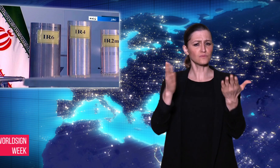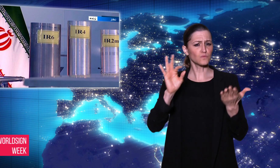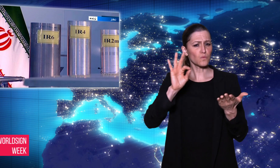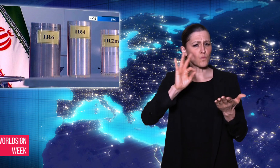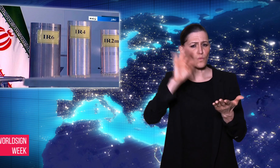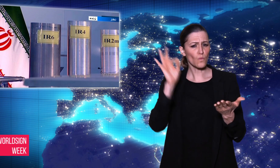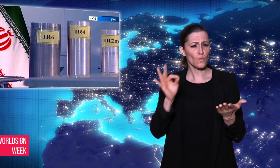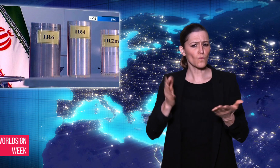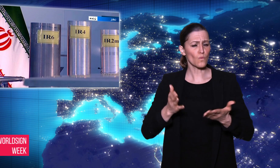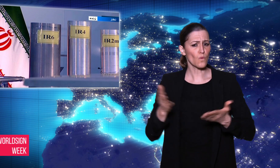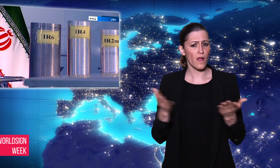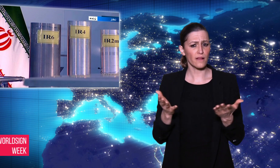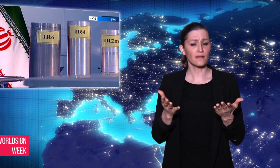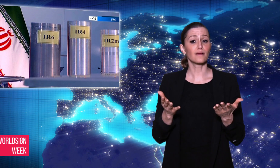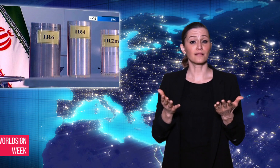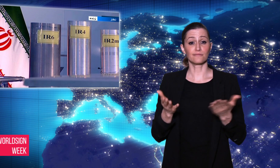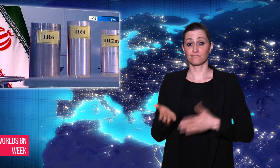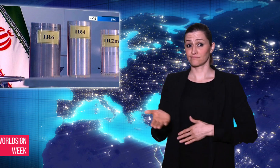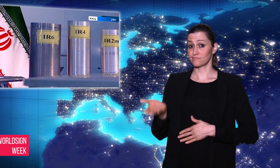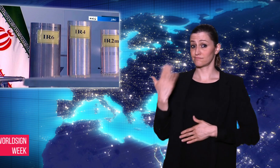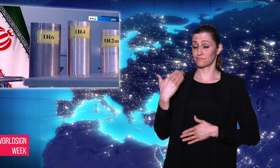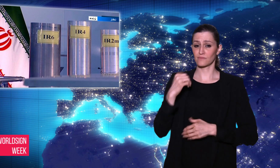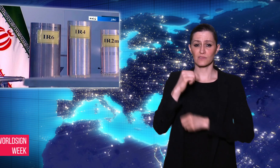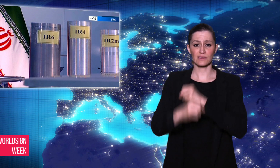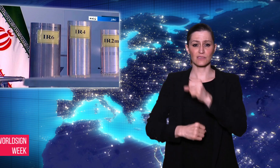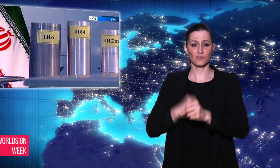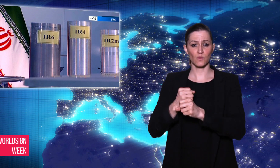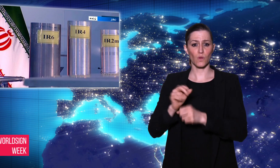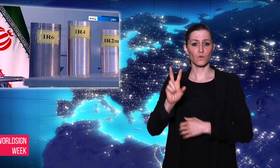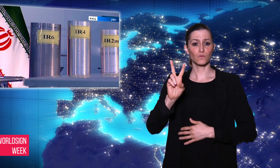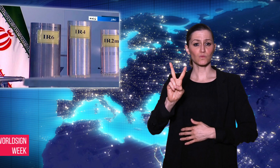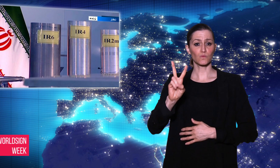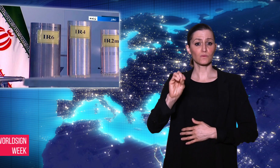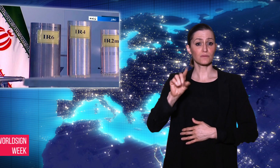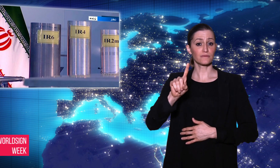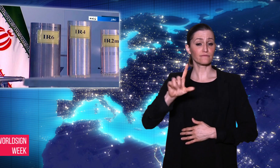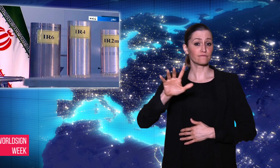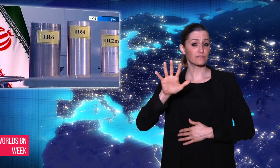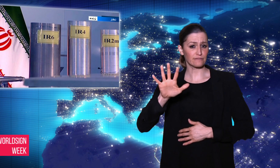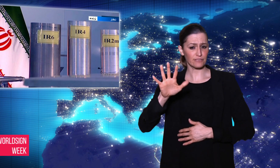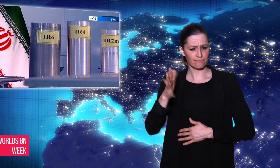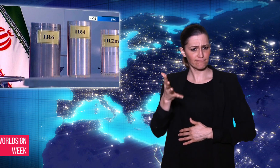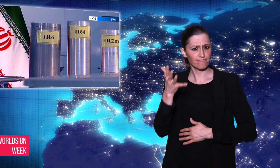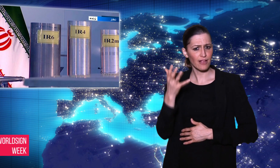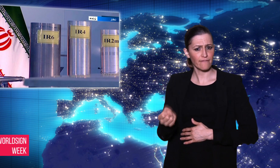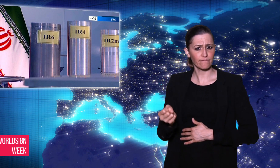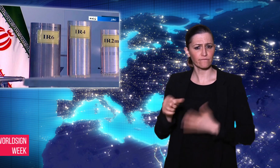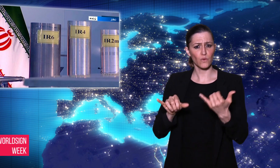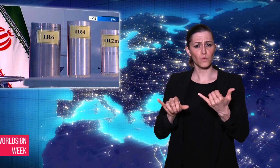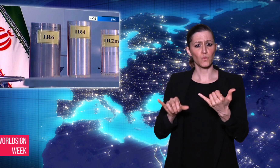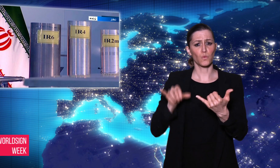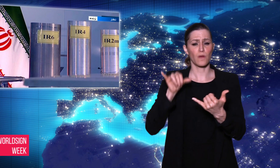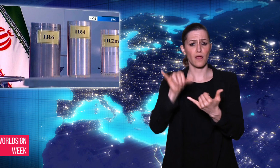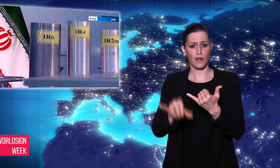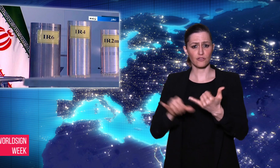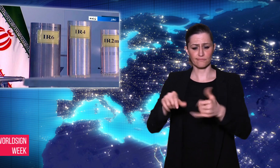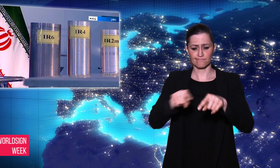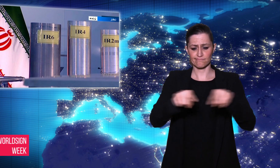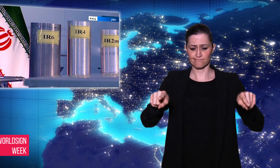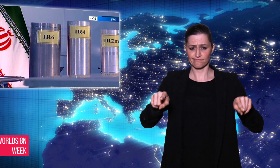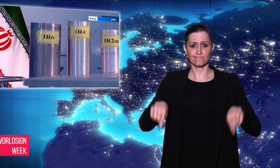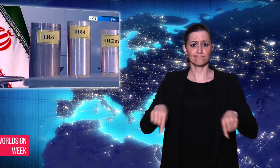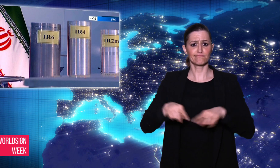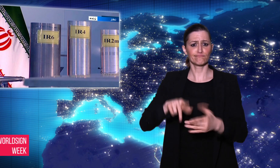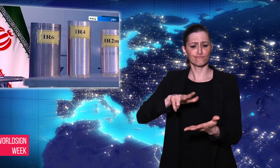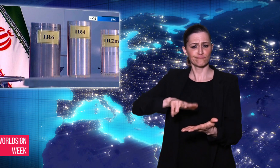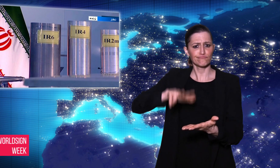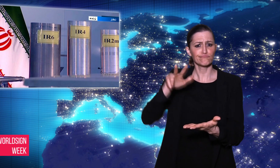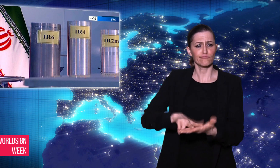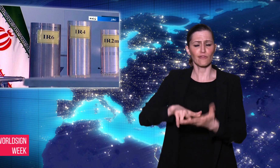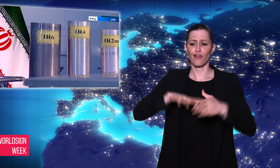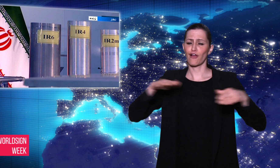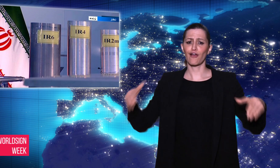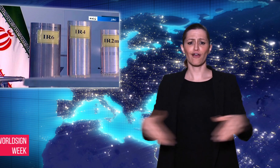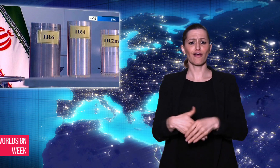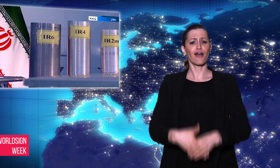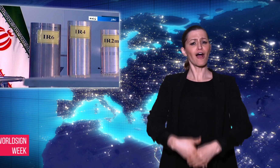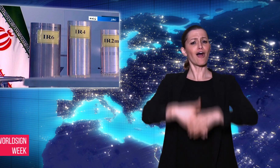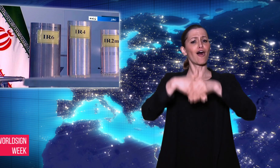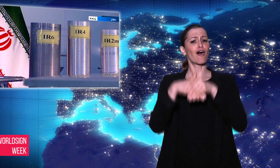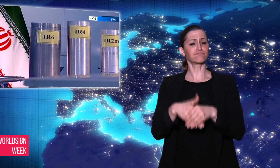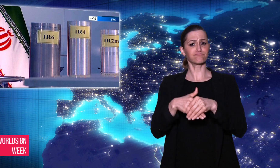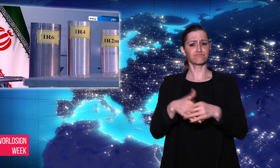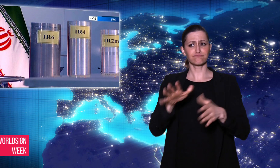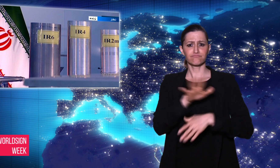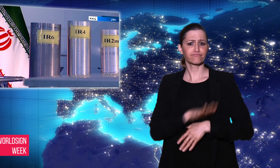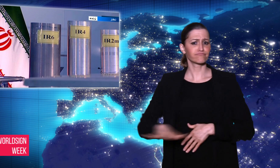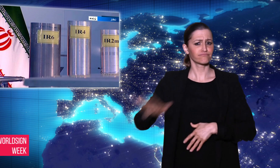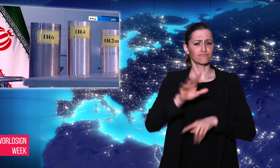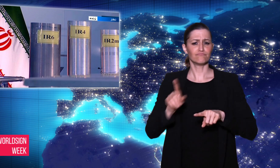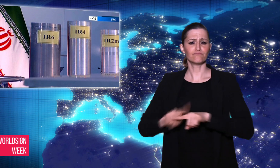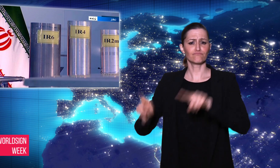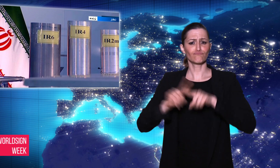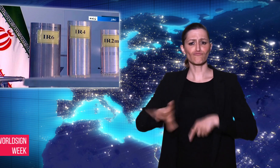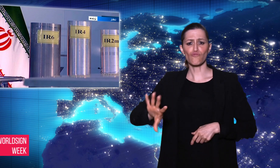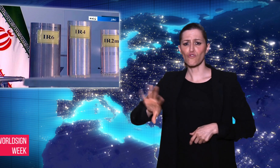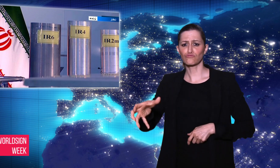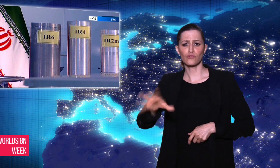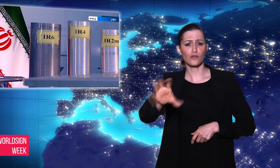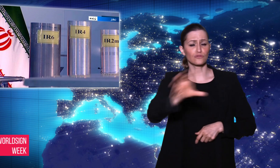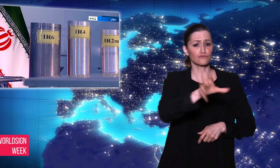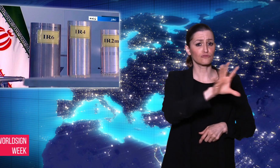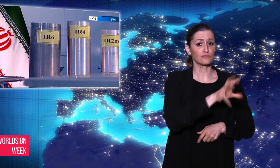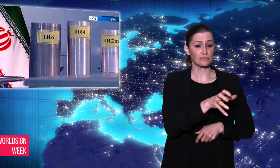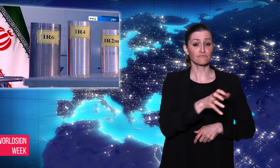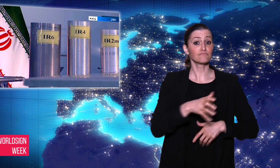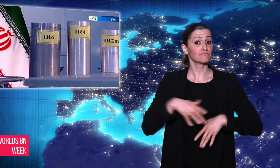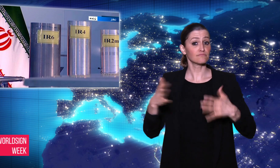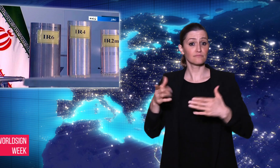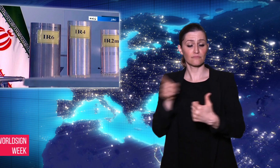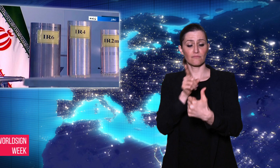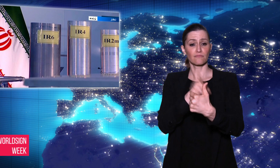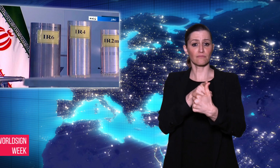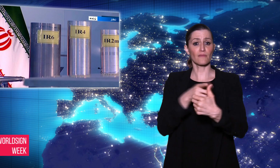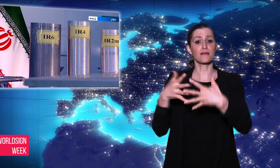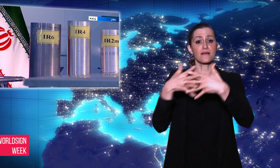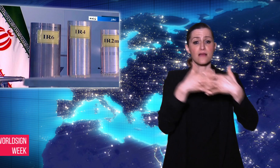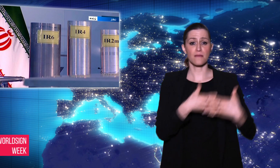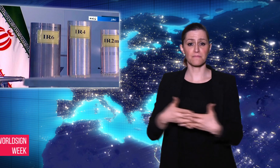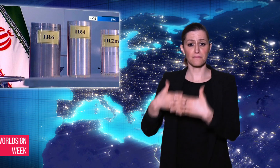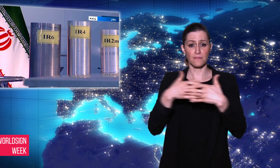Iran made this announcement to leave parts of the 2015 Nuclear Agreement